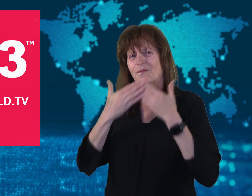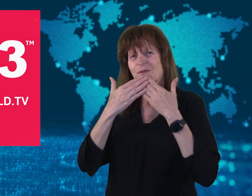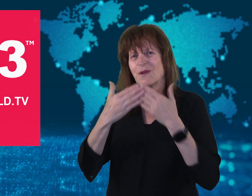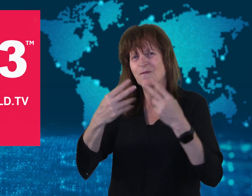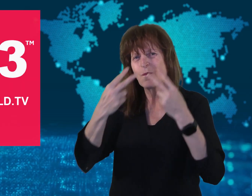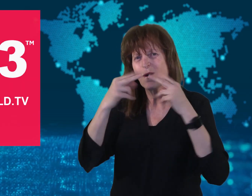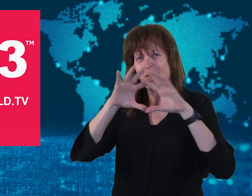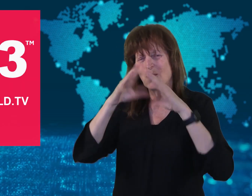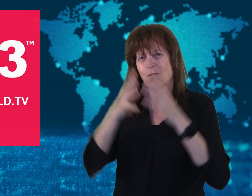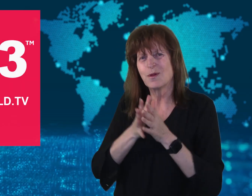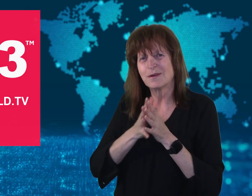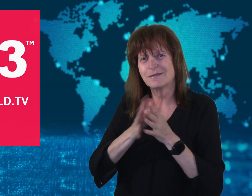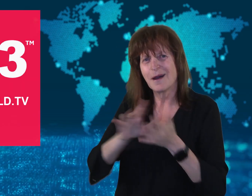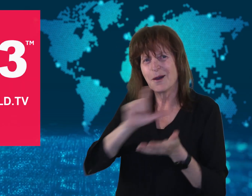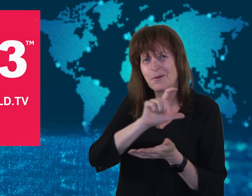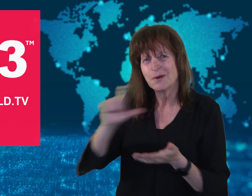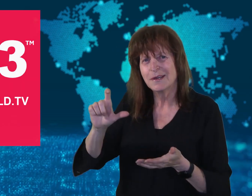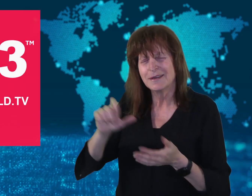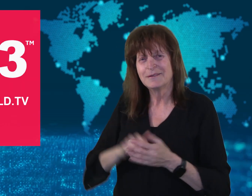Thank you for watching WorldSign Week.